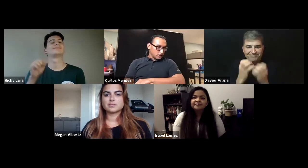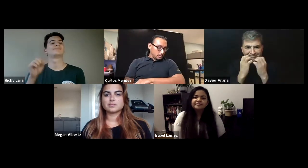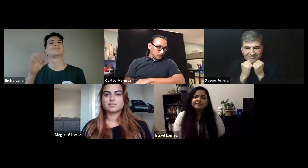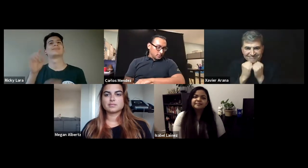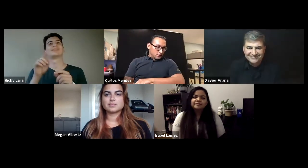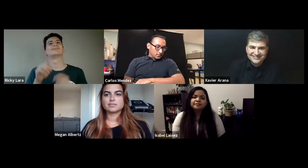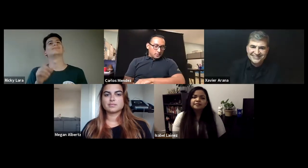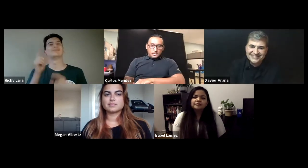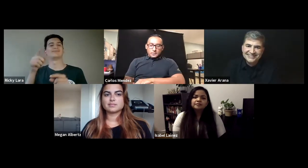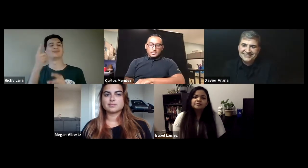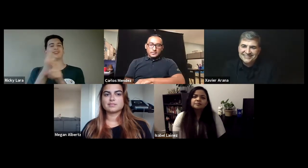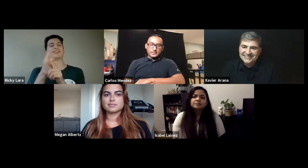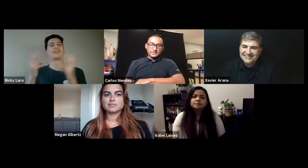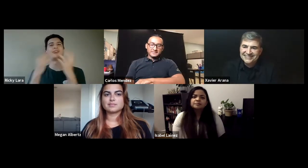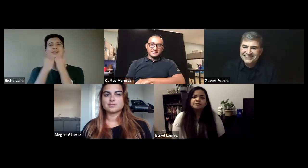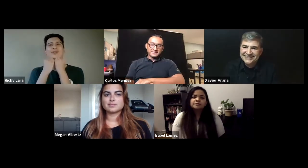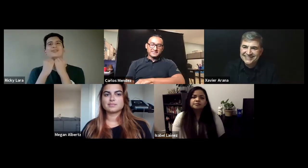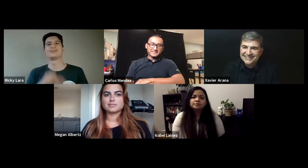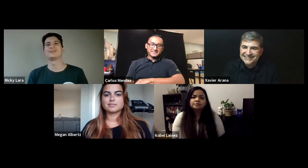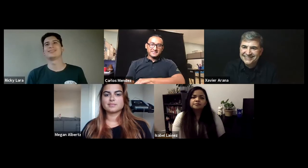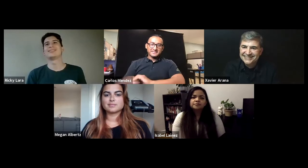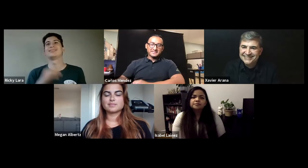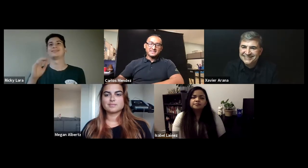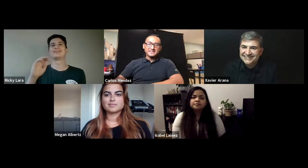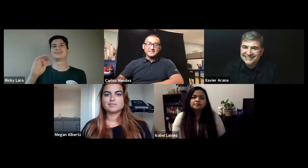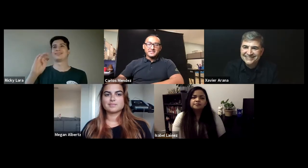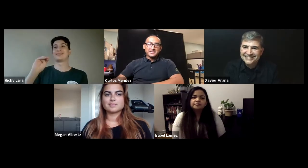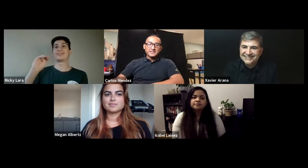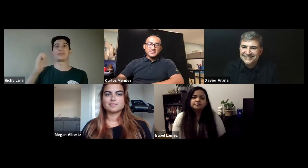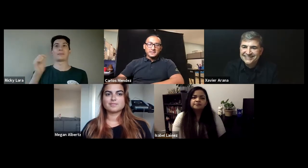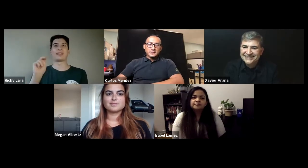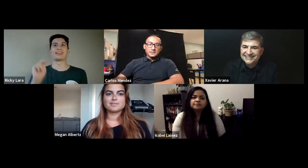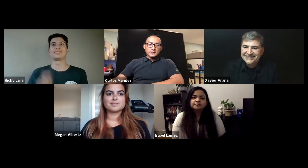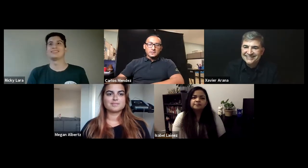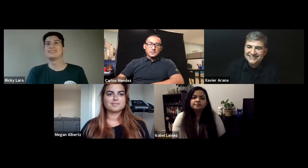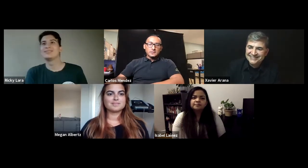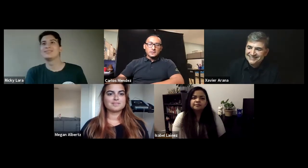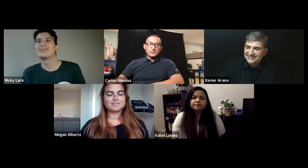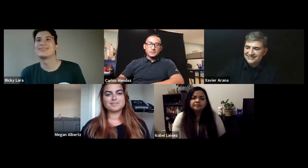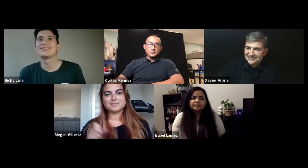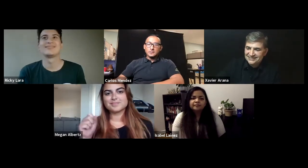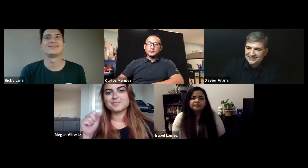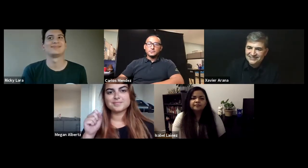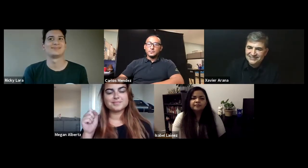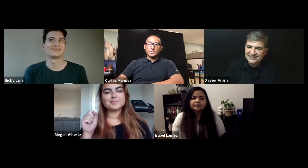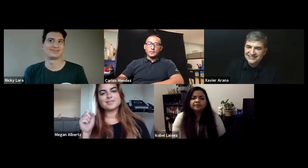and the history, so, yeah, very cherishable. Ricky: All right, yes.